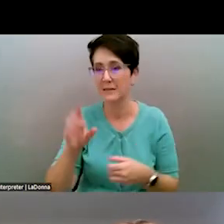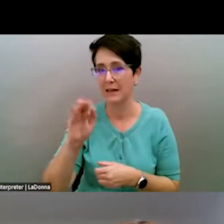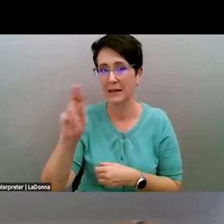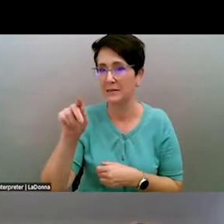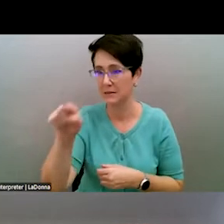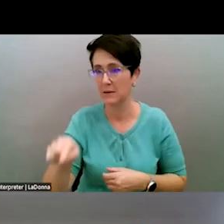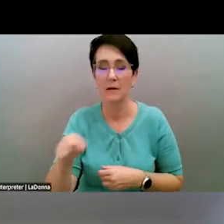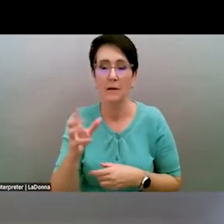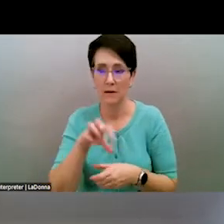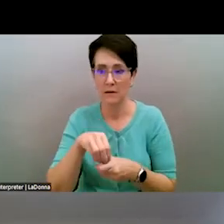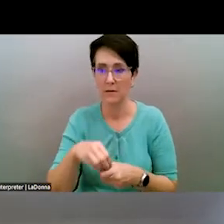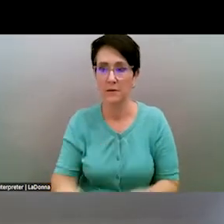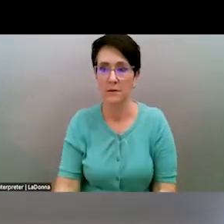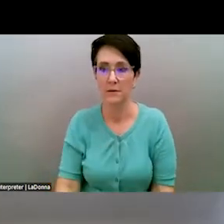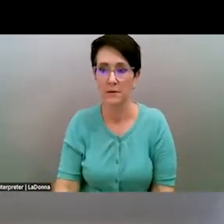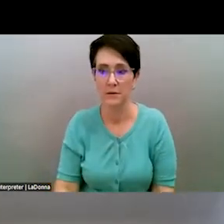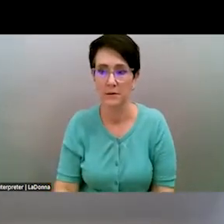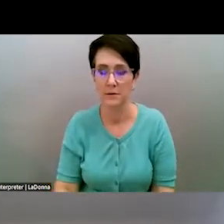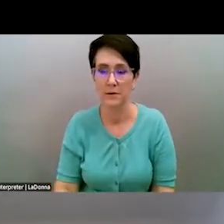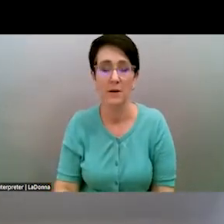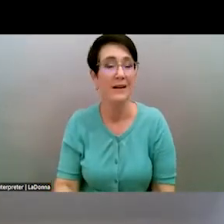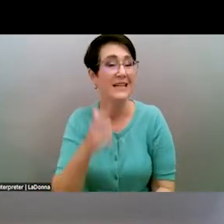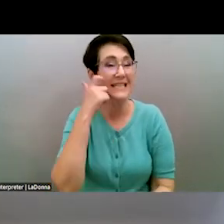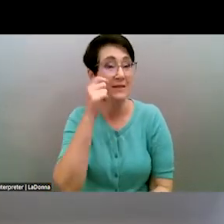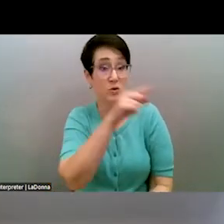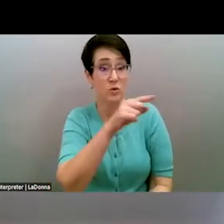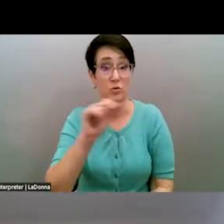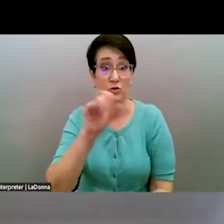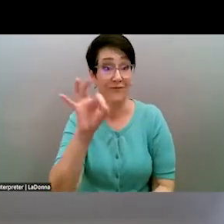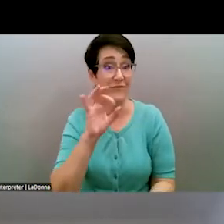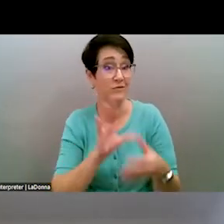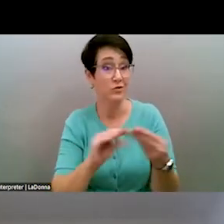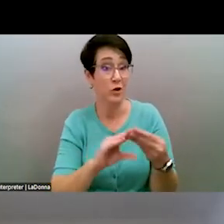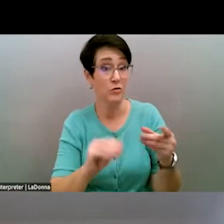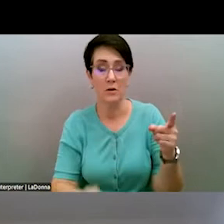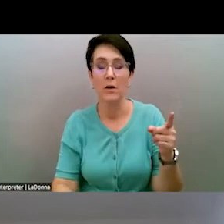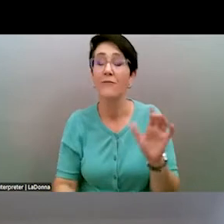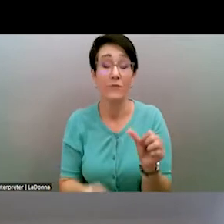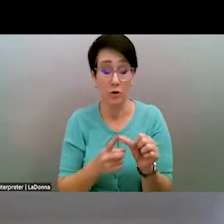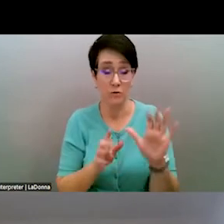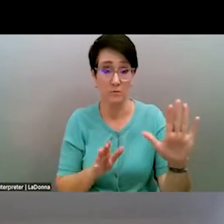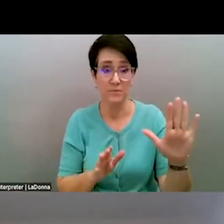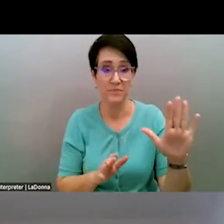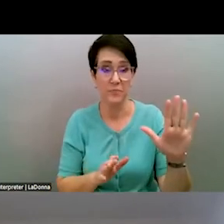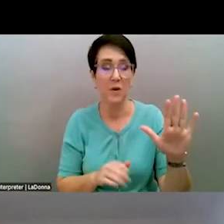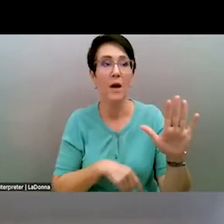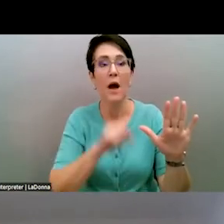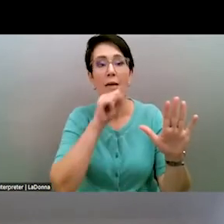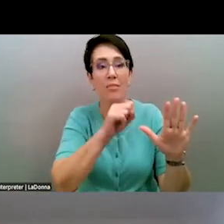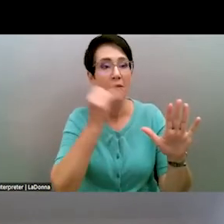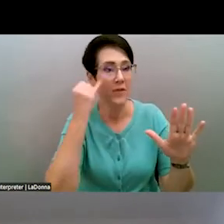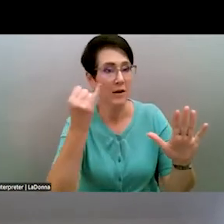COUPLE OF REFLECTIONS JEFF. I JUST LOVE THE IDEA OF KIND OF ADJUSTING FROM THE NO WRONG